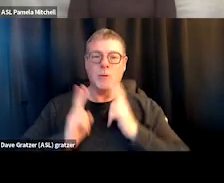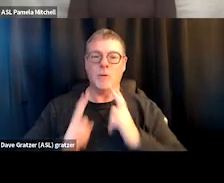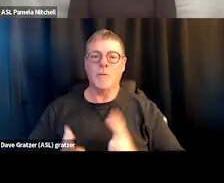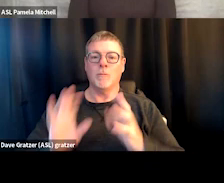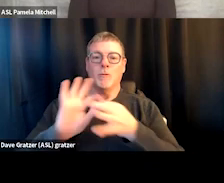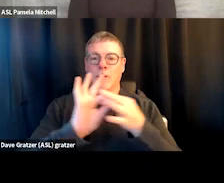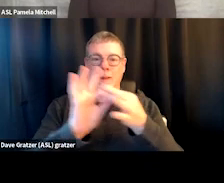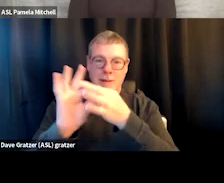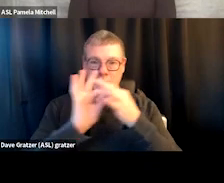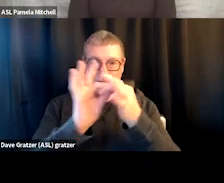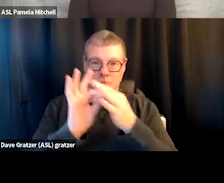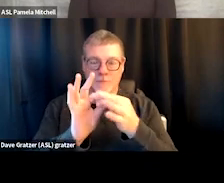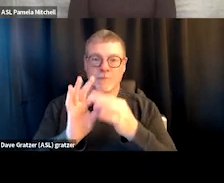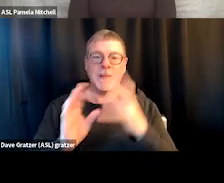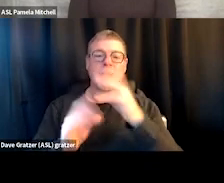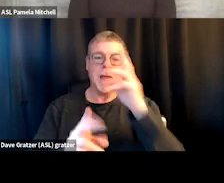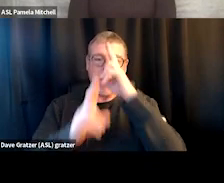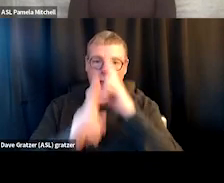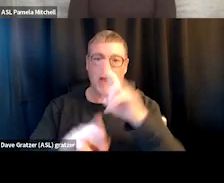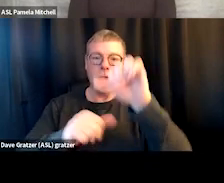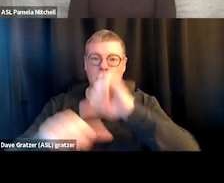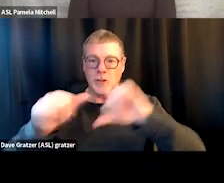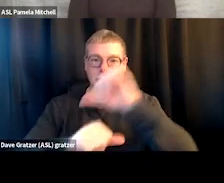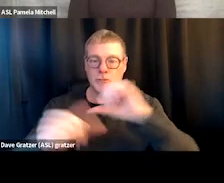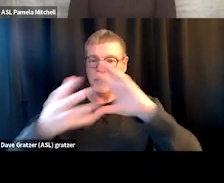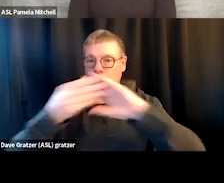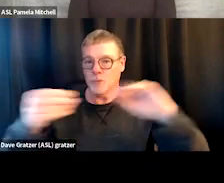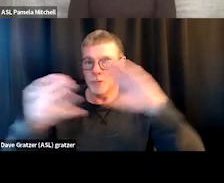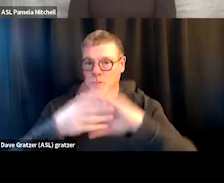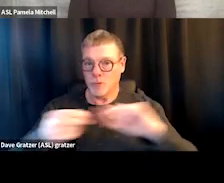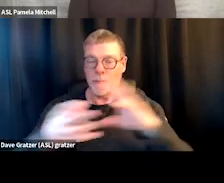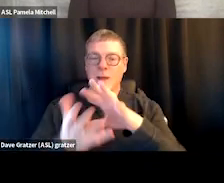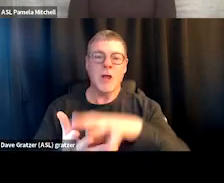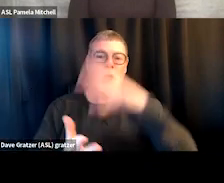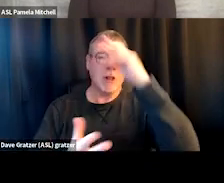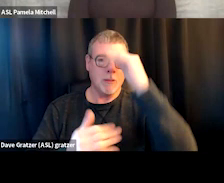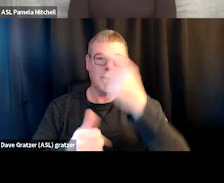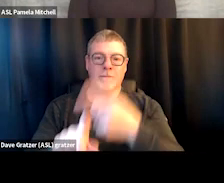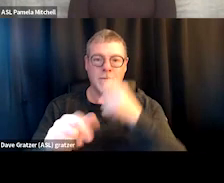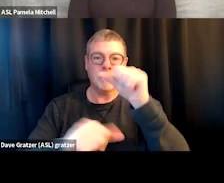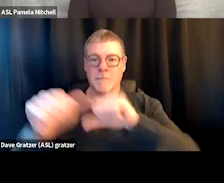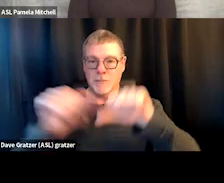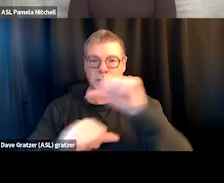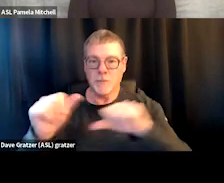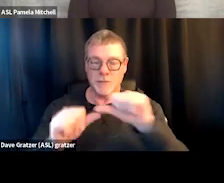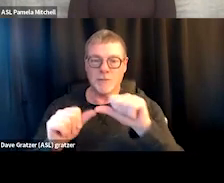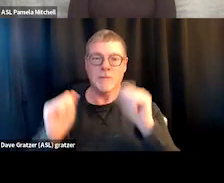and humanity, and to honor each other's stories and to learn from each other, all of us, right?